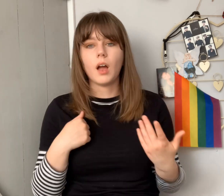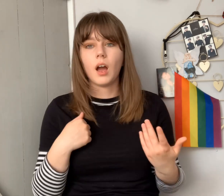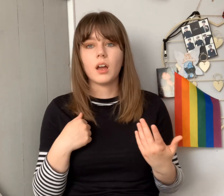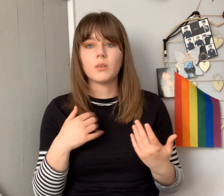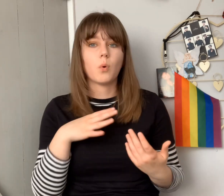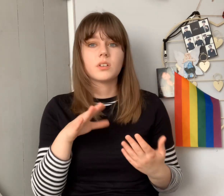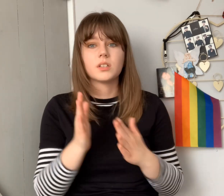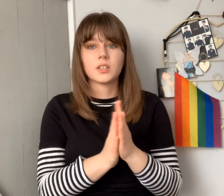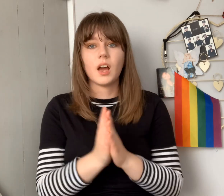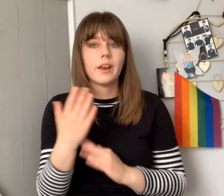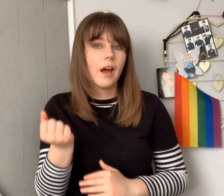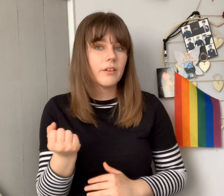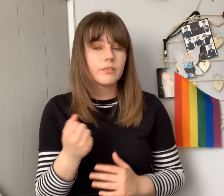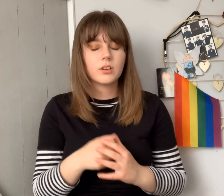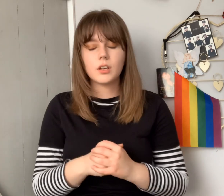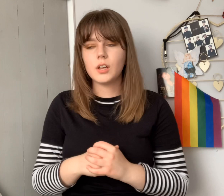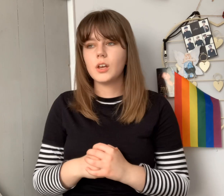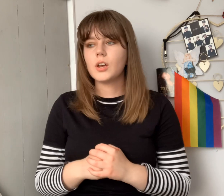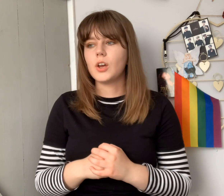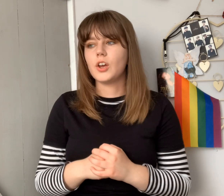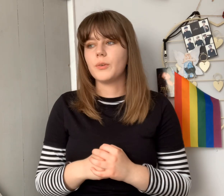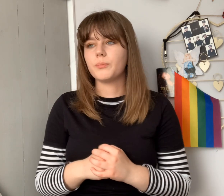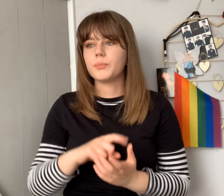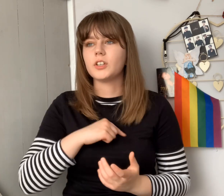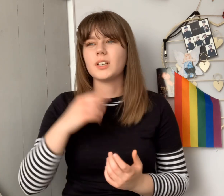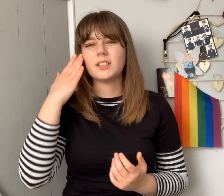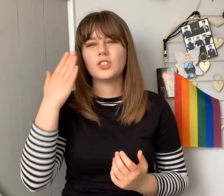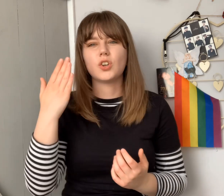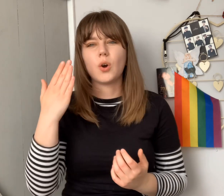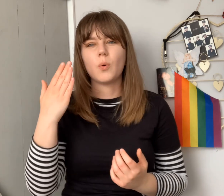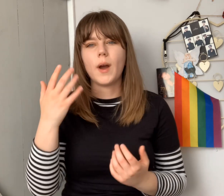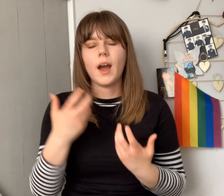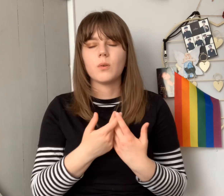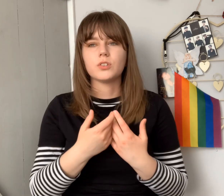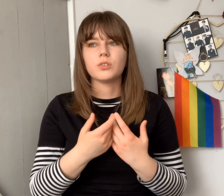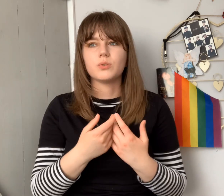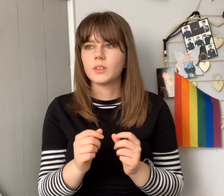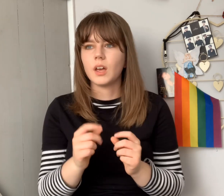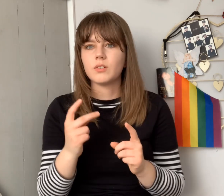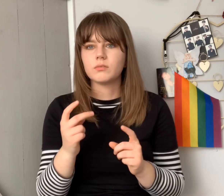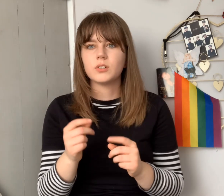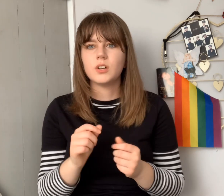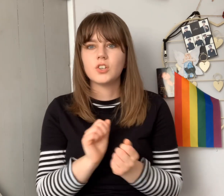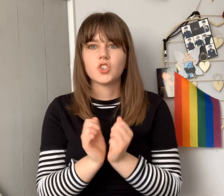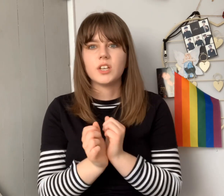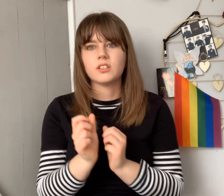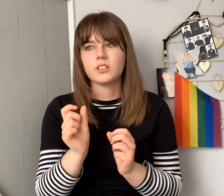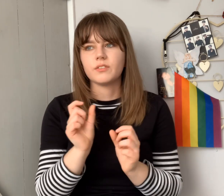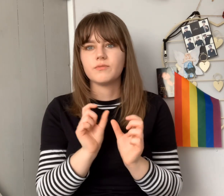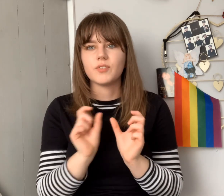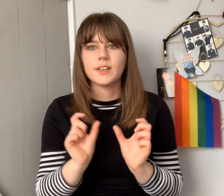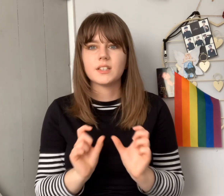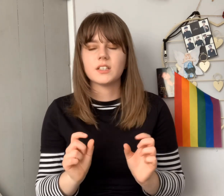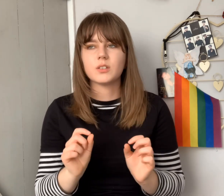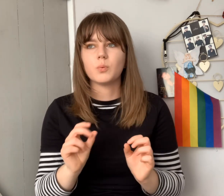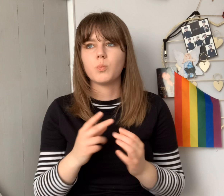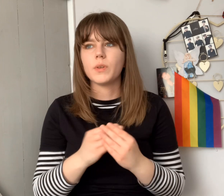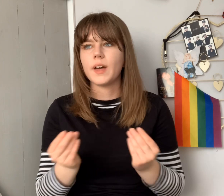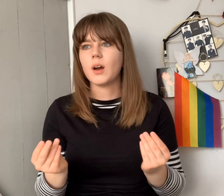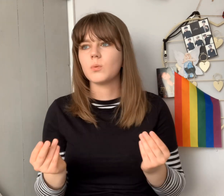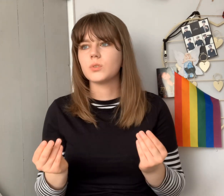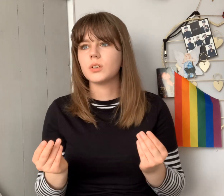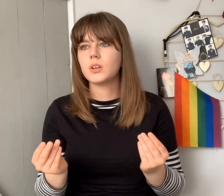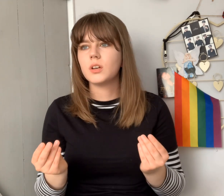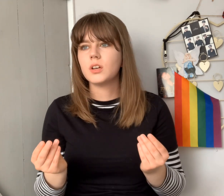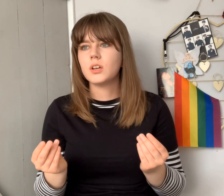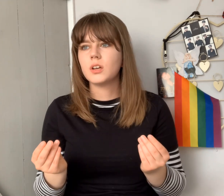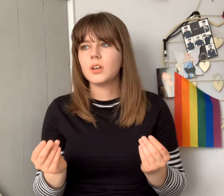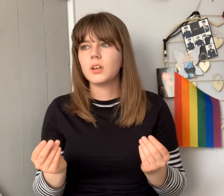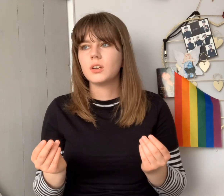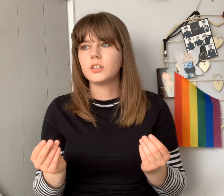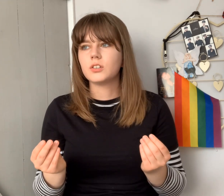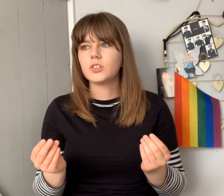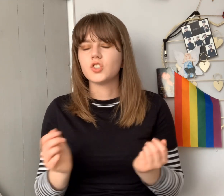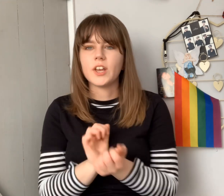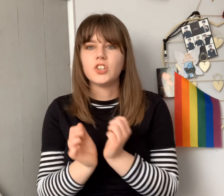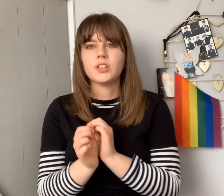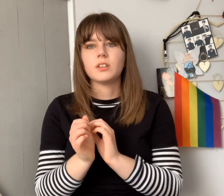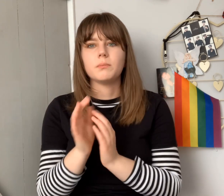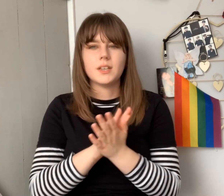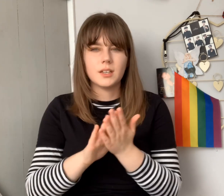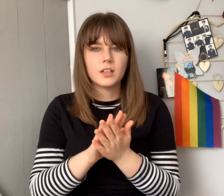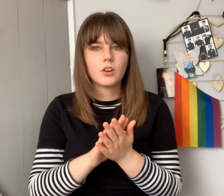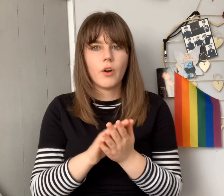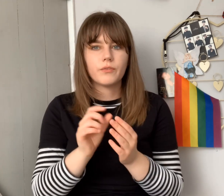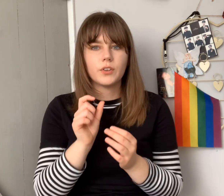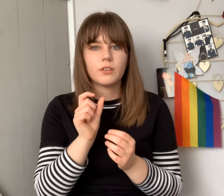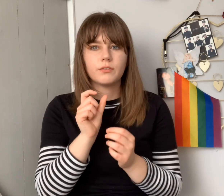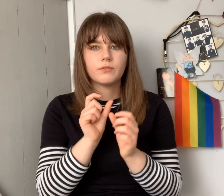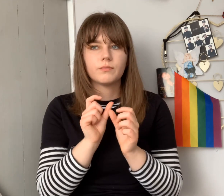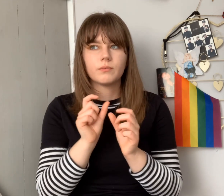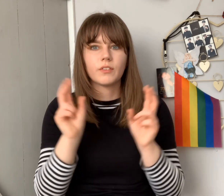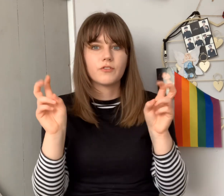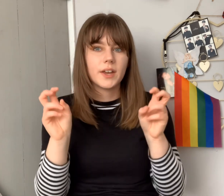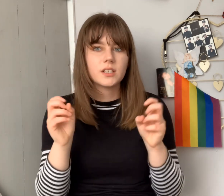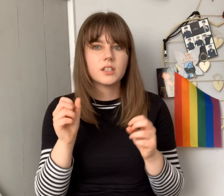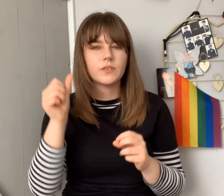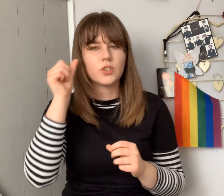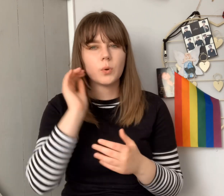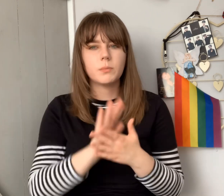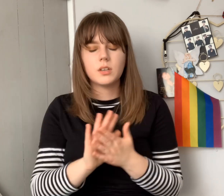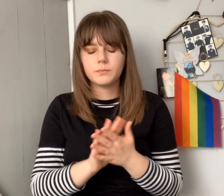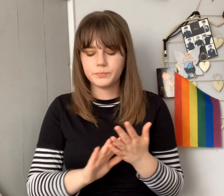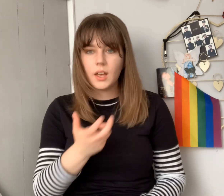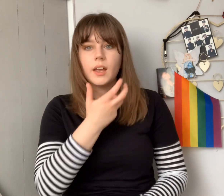I wanted to sign have because I didn't know how to change the phrases without changing the meaning of the phrases if you know what I mean